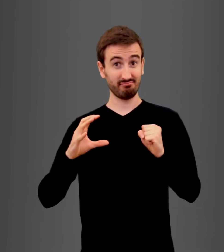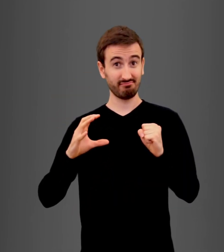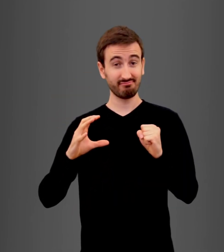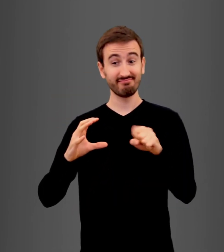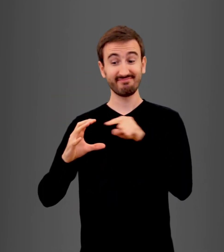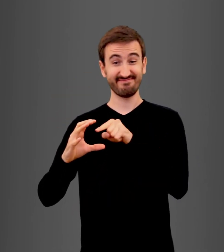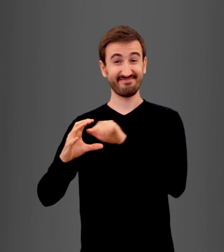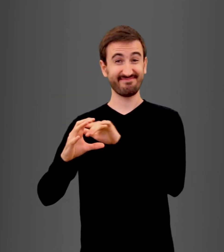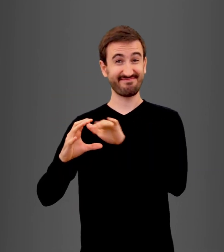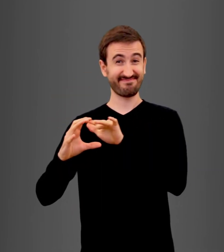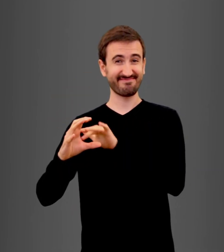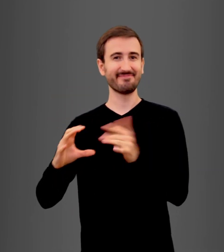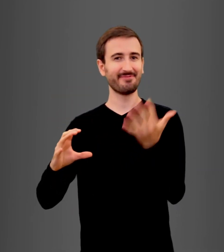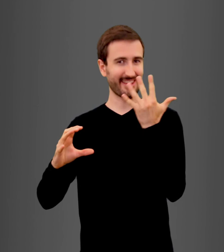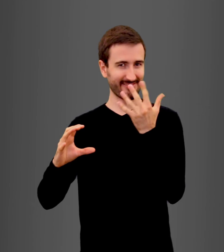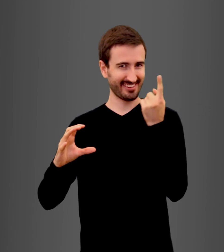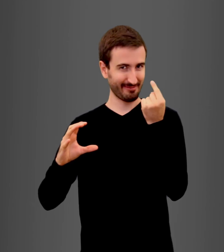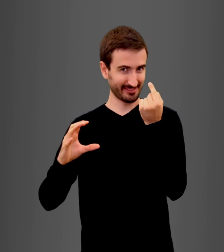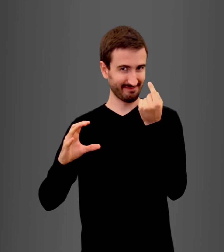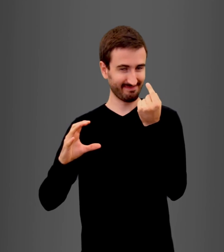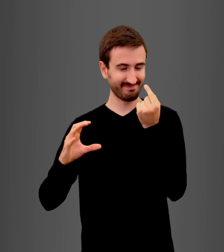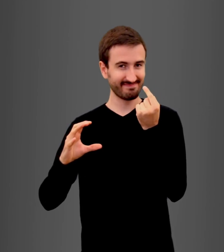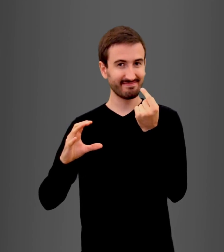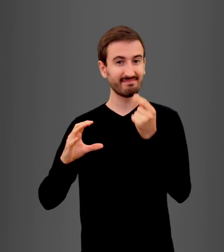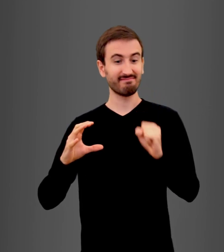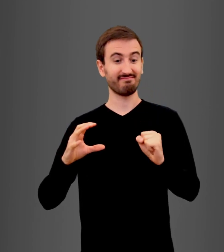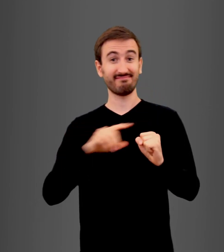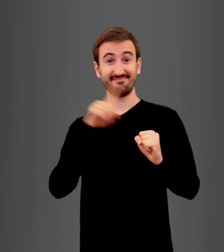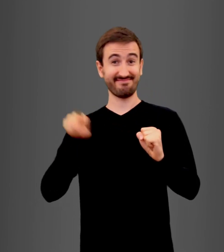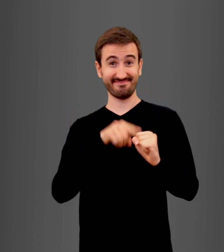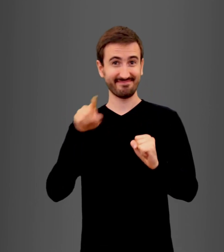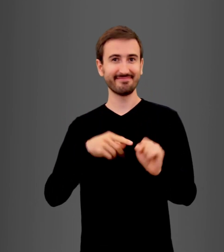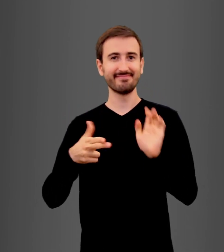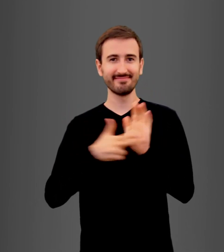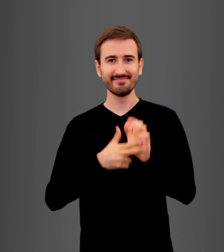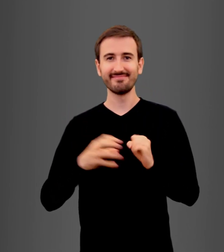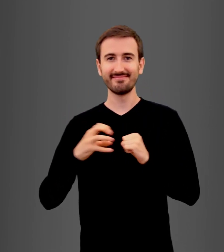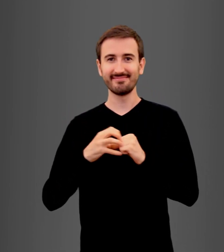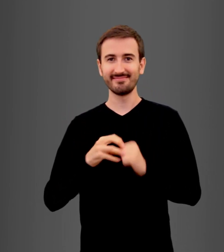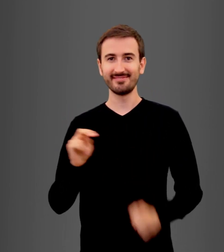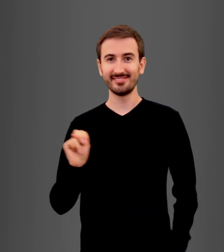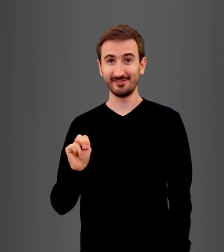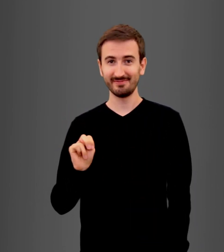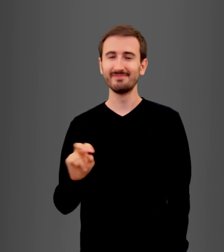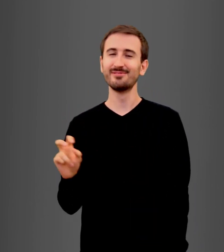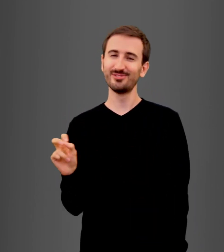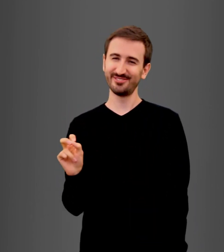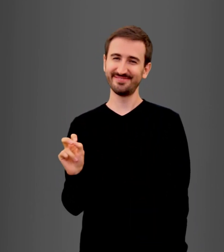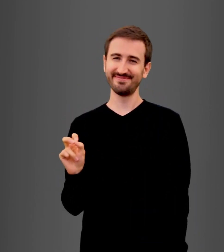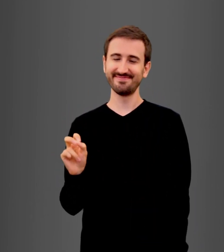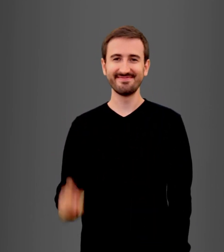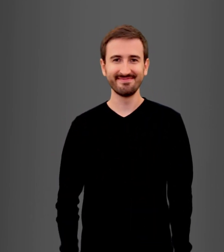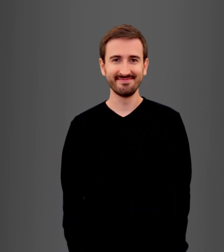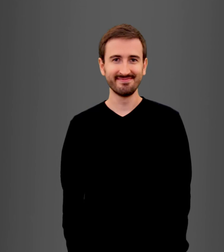Altogether, the vacancy contains five electrons. This particular system containing a nitrogen atom and a vacancy is known as a neutral nitrogen-vacancy center.